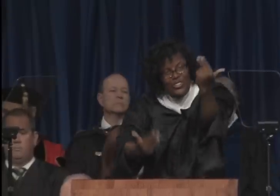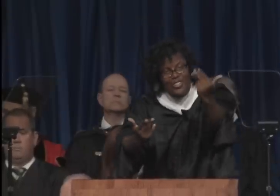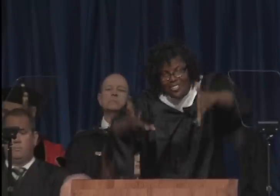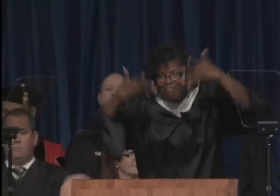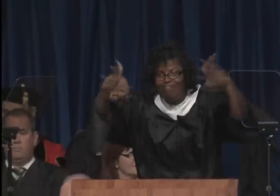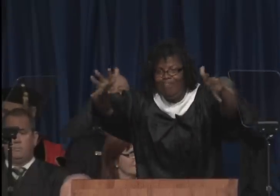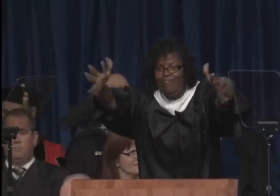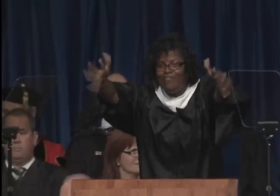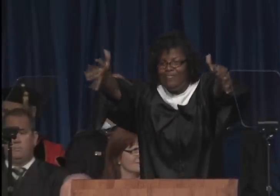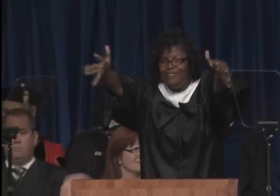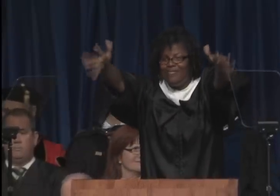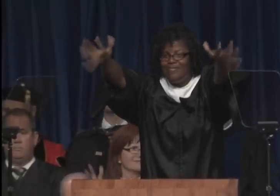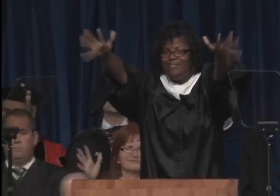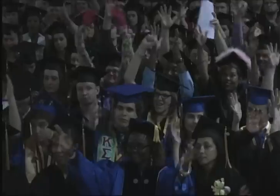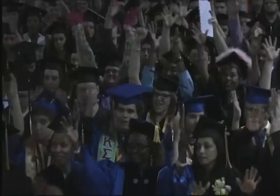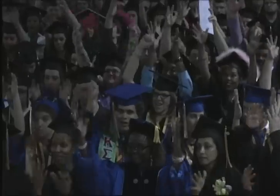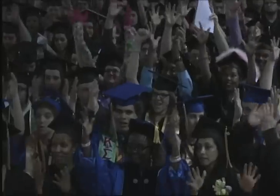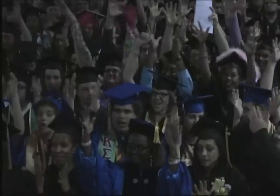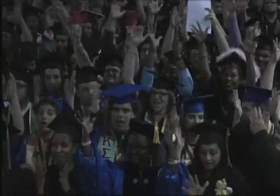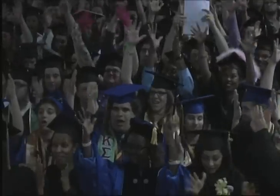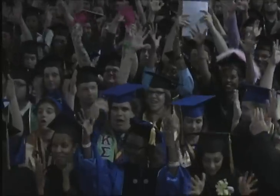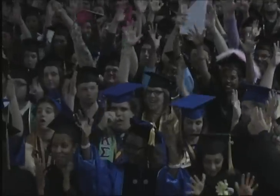Congratulations! Class of 2013.